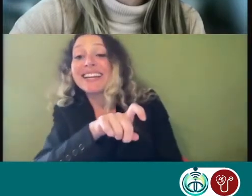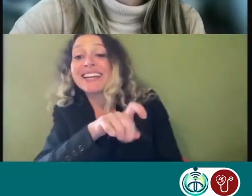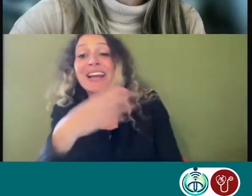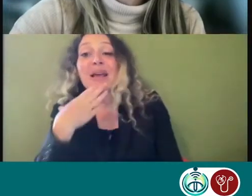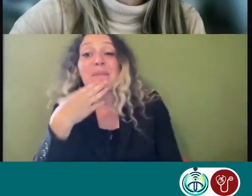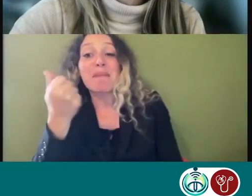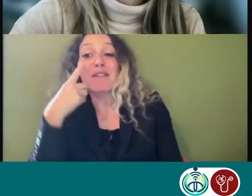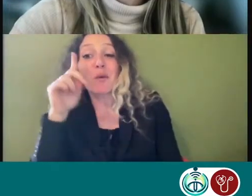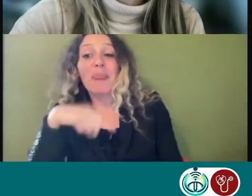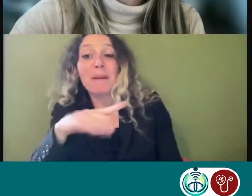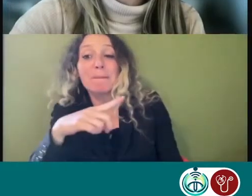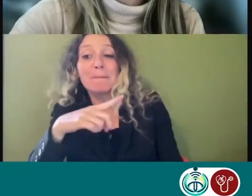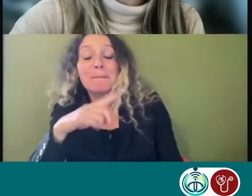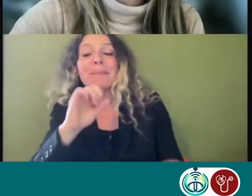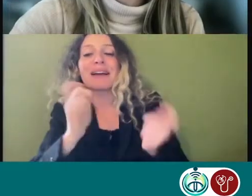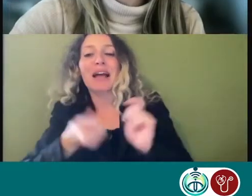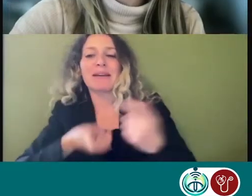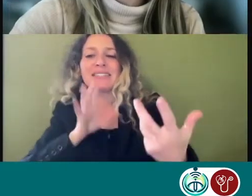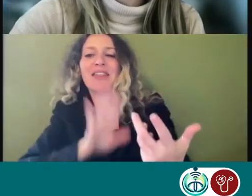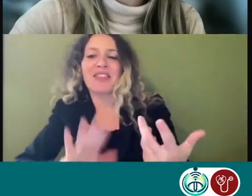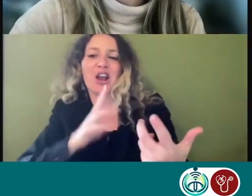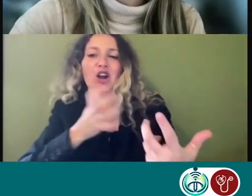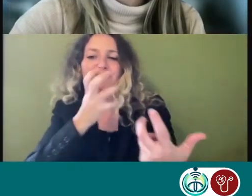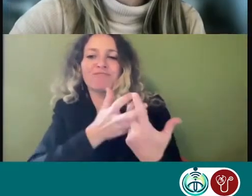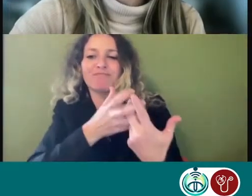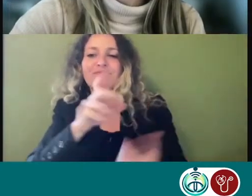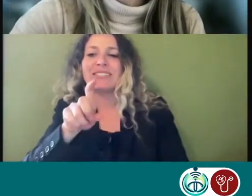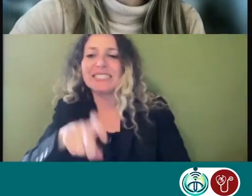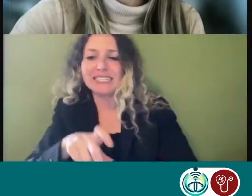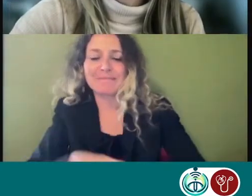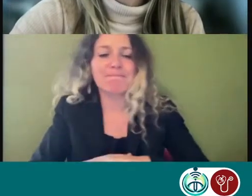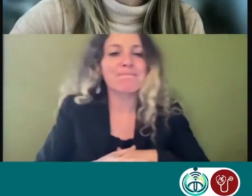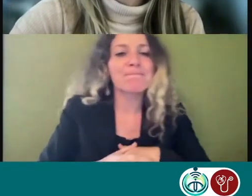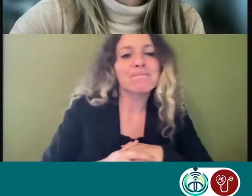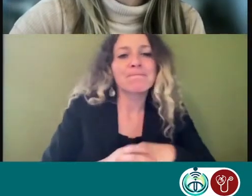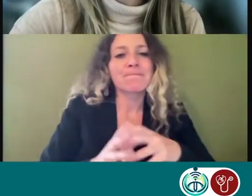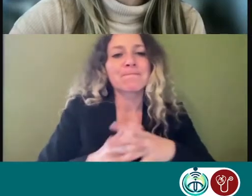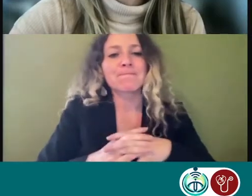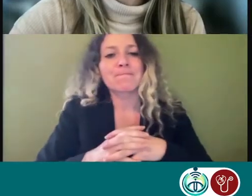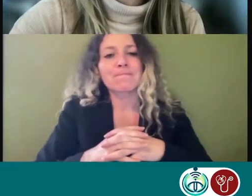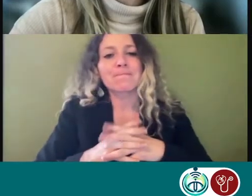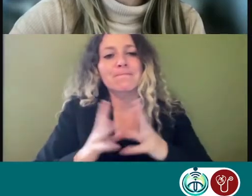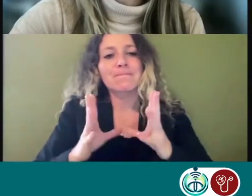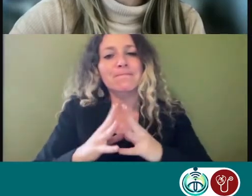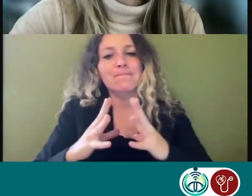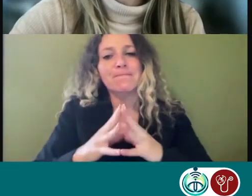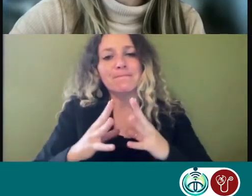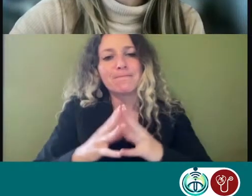accommodations needs. Next slide, please. We did ask about tele-mental health,